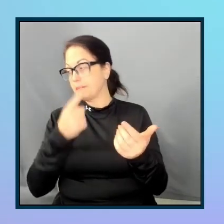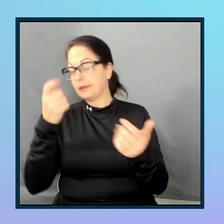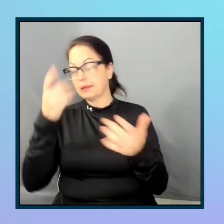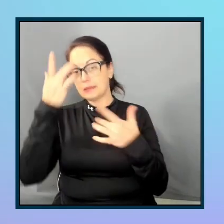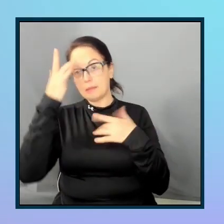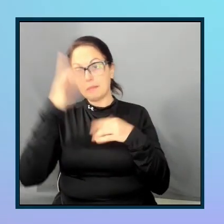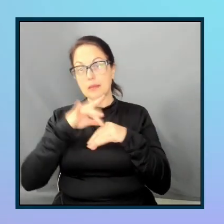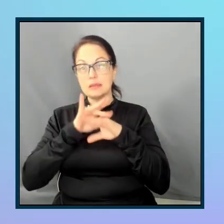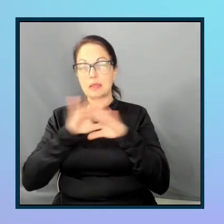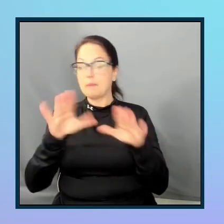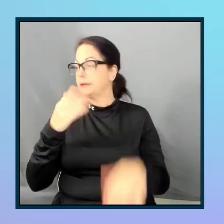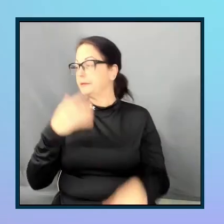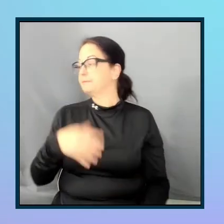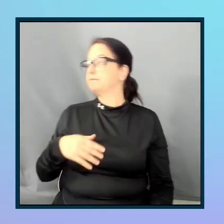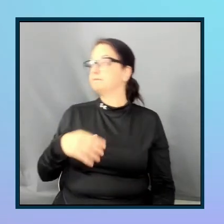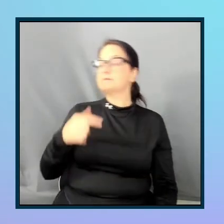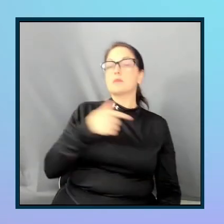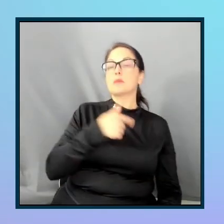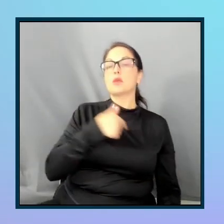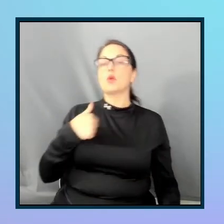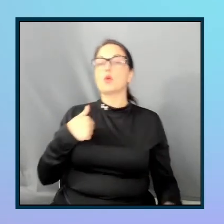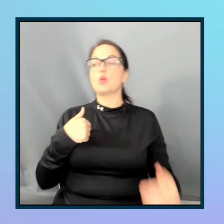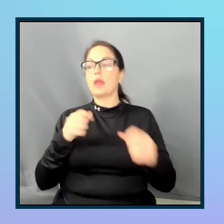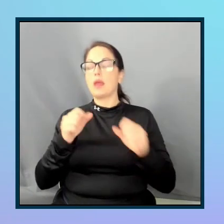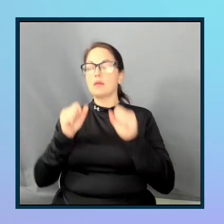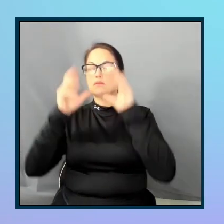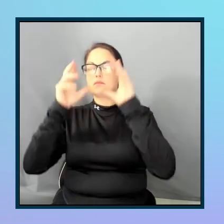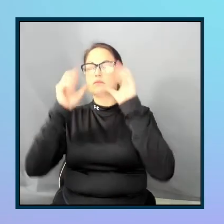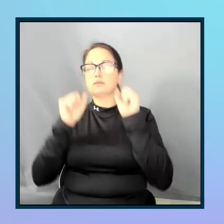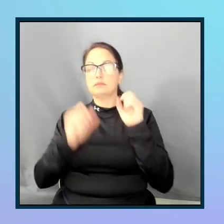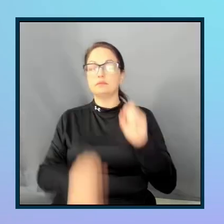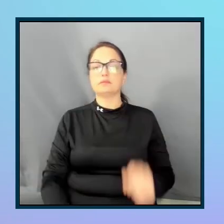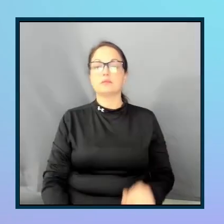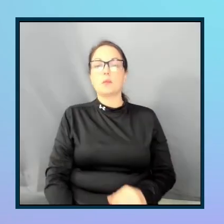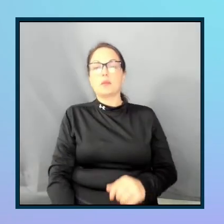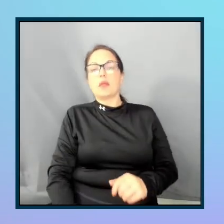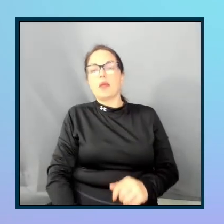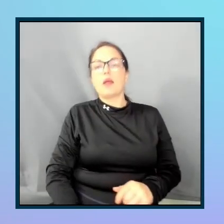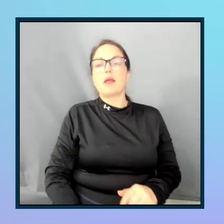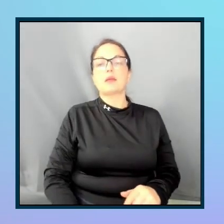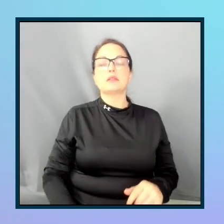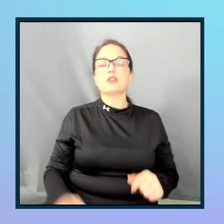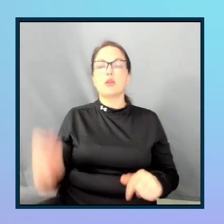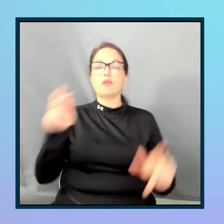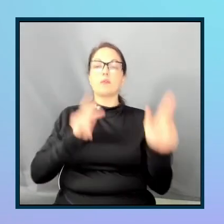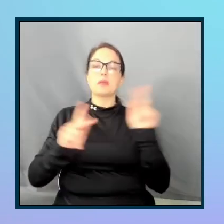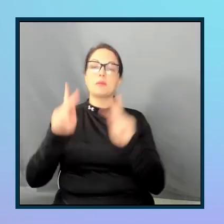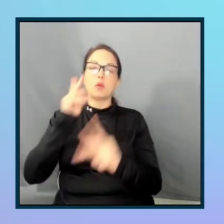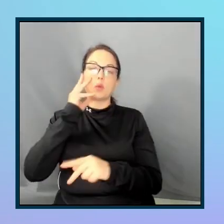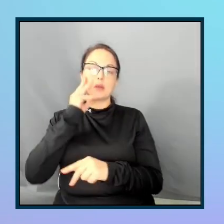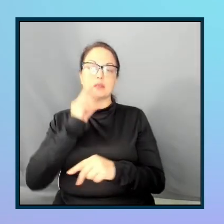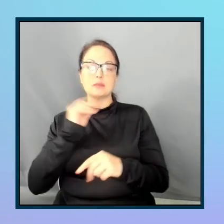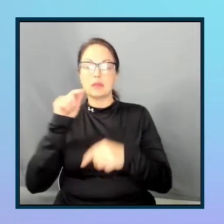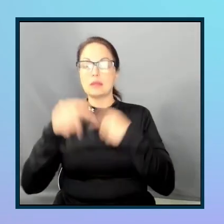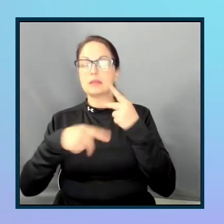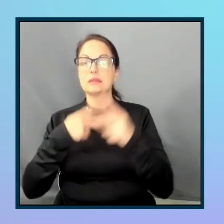that we have had our eyes open, people whose eyes weren't open, people who weren't experiencing this kind of experience